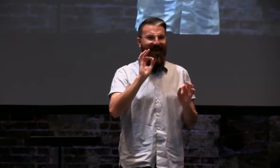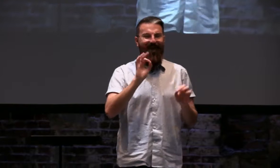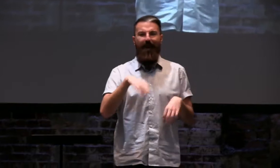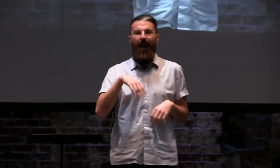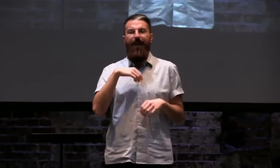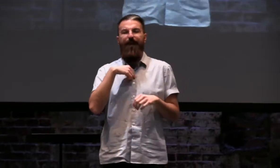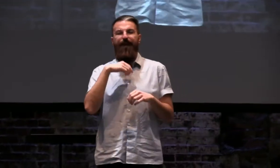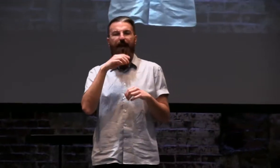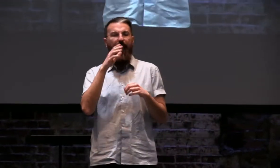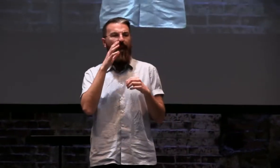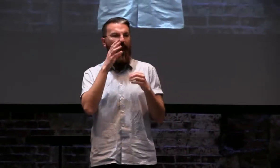[Male Interpreter 2] Andrew speaking.